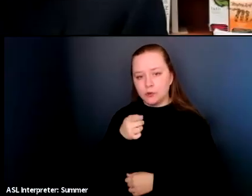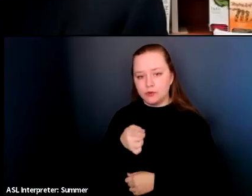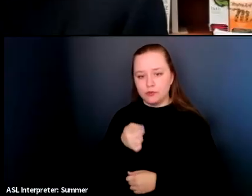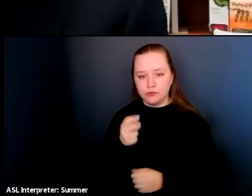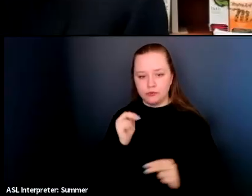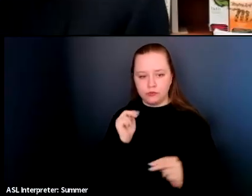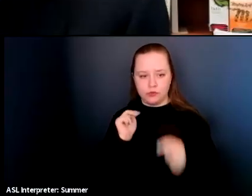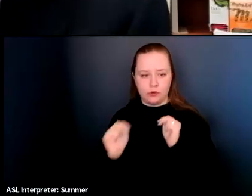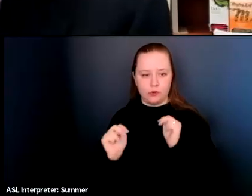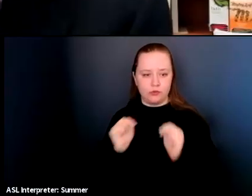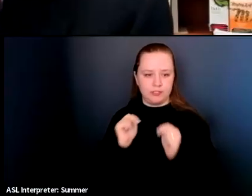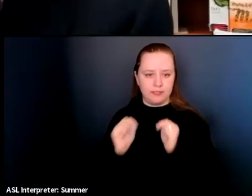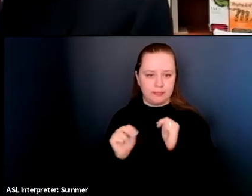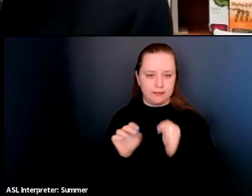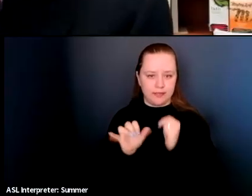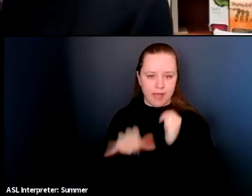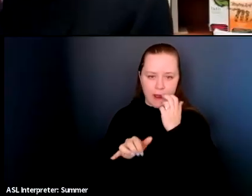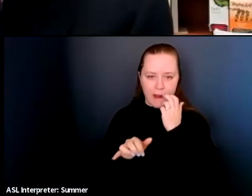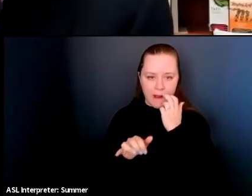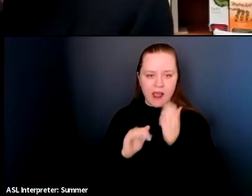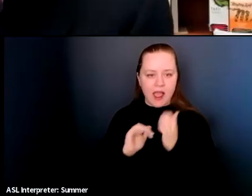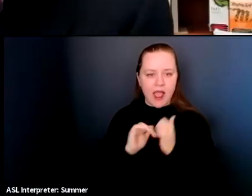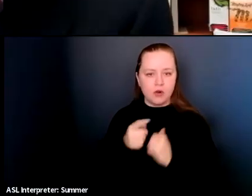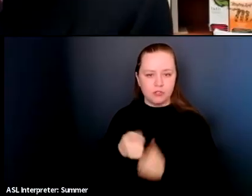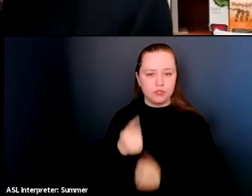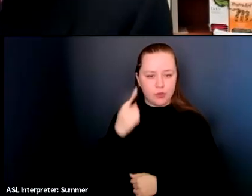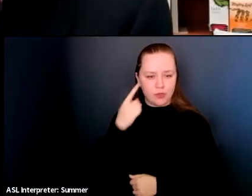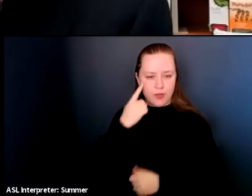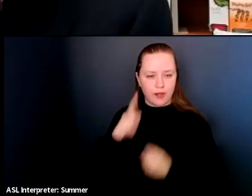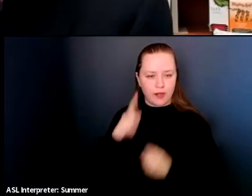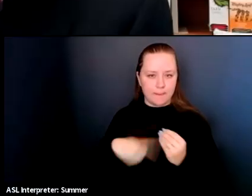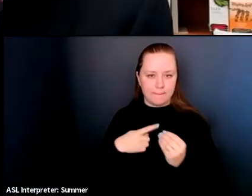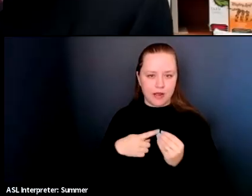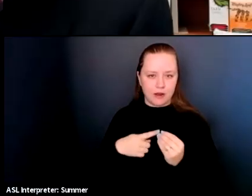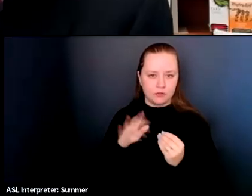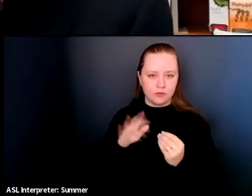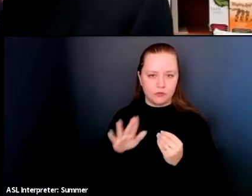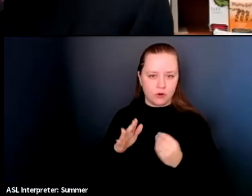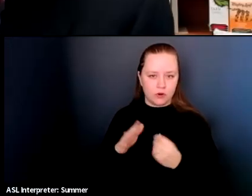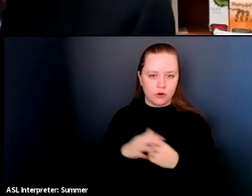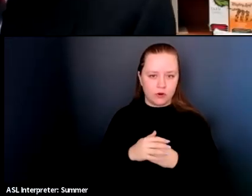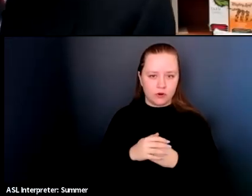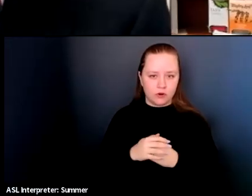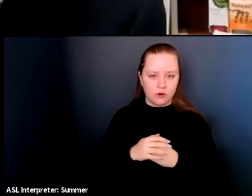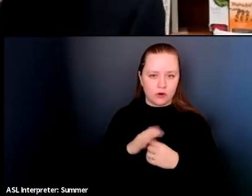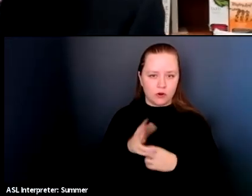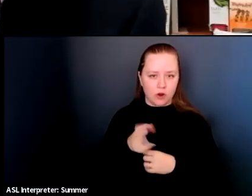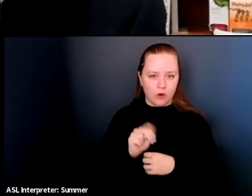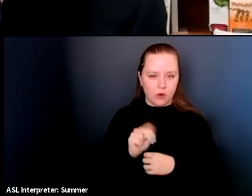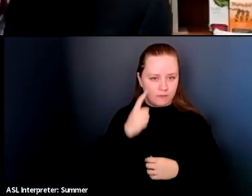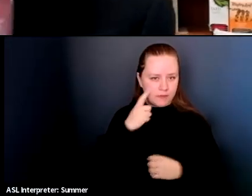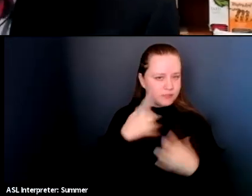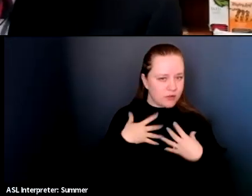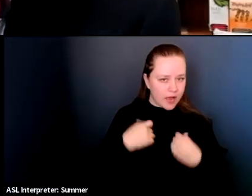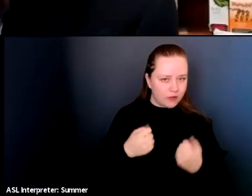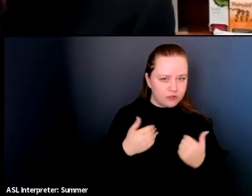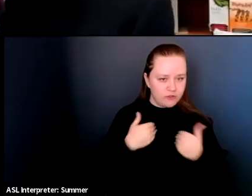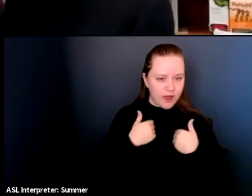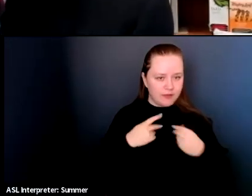How did you think about your own mental health while you had this physical disability, or what sort of